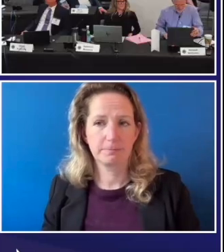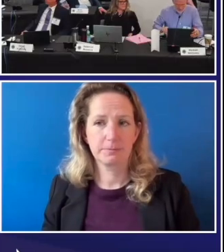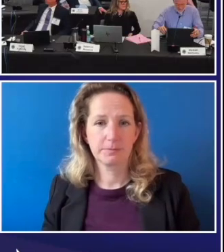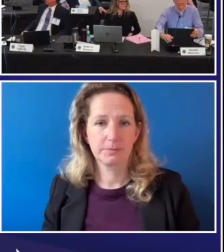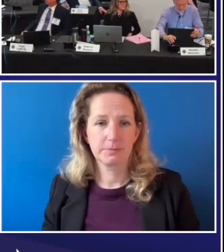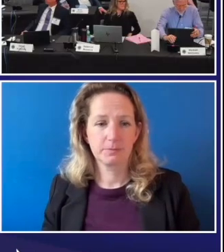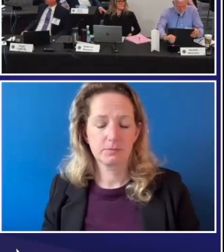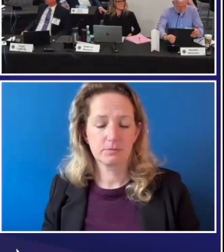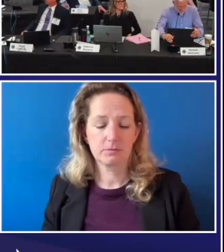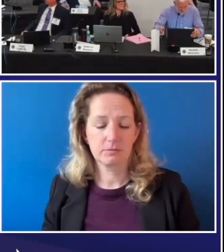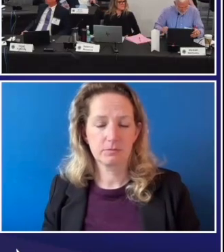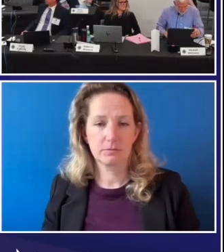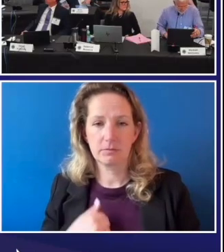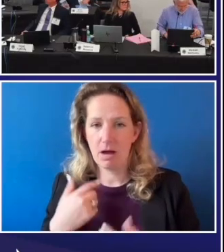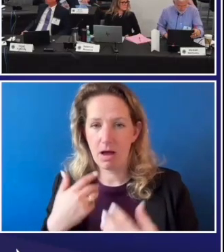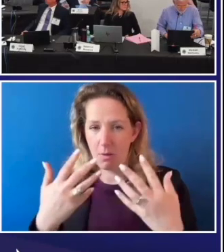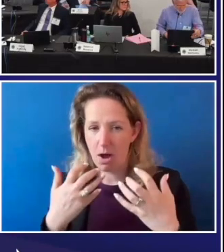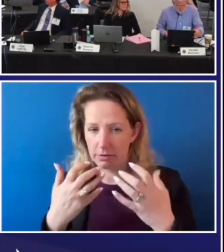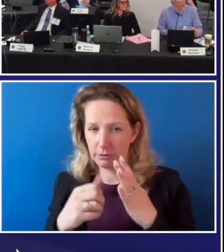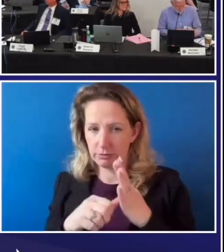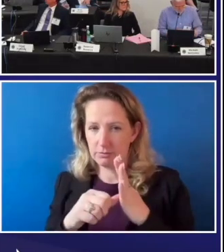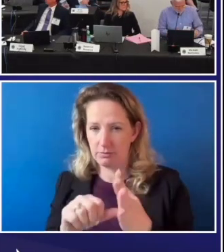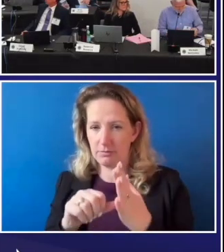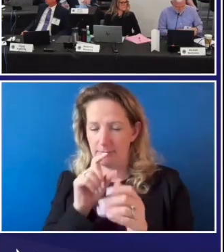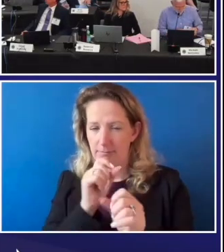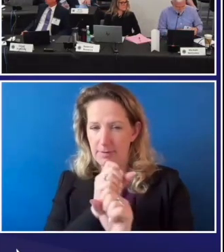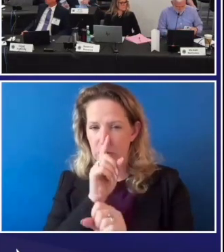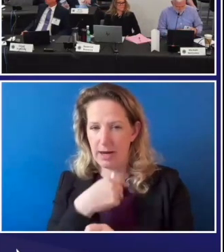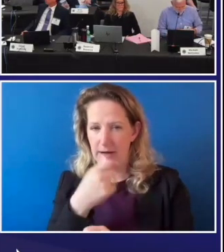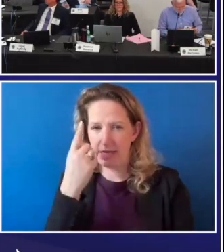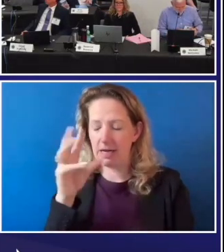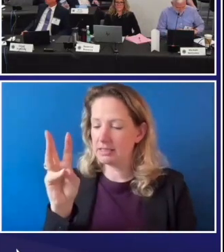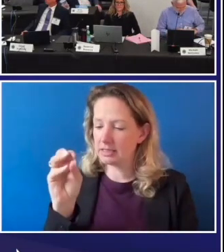I just want to make sure that I understand on 6 or 2.20, the additional language.